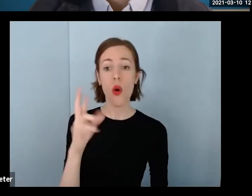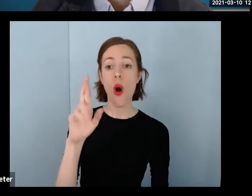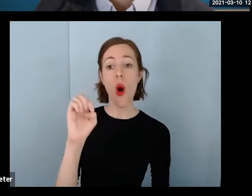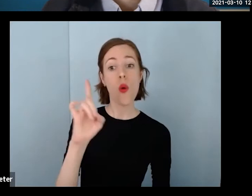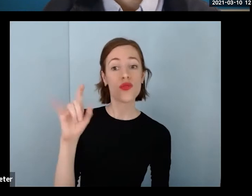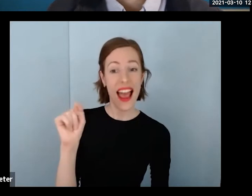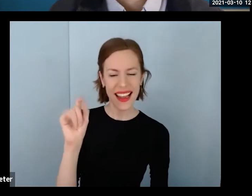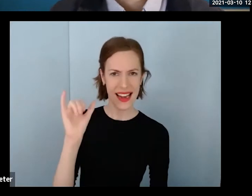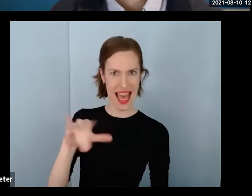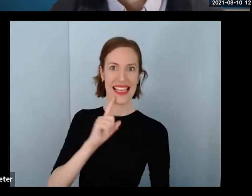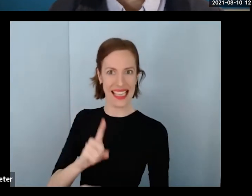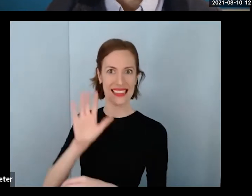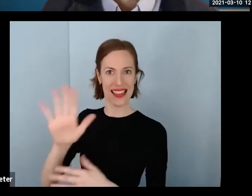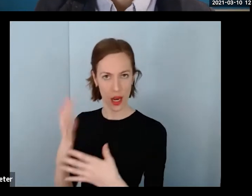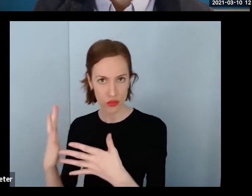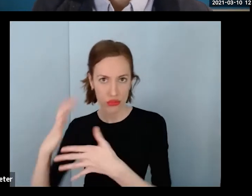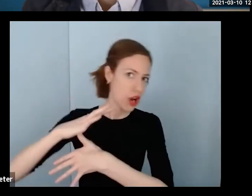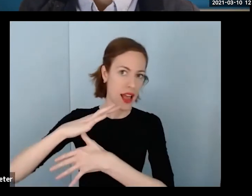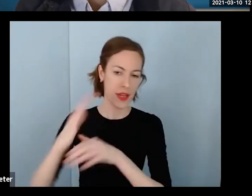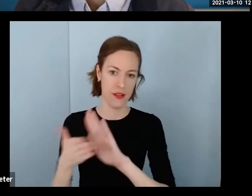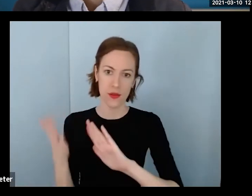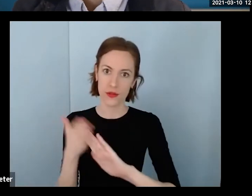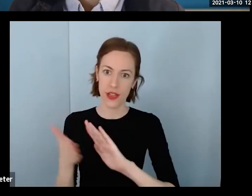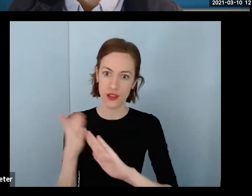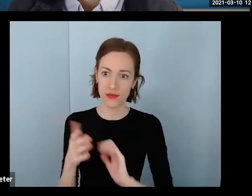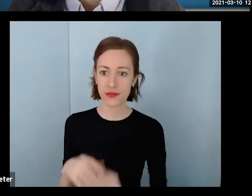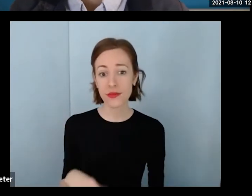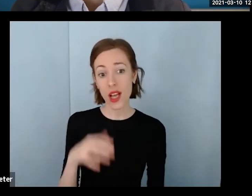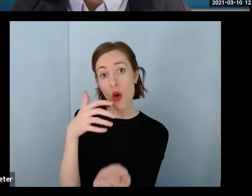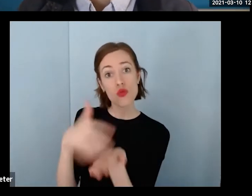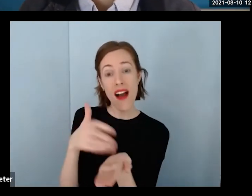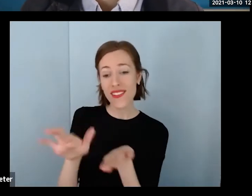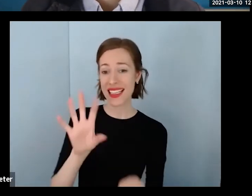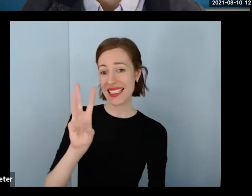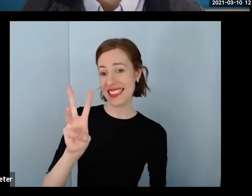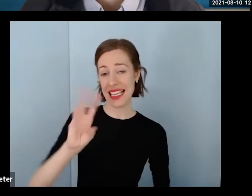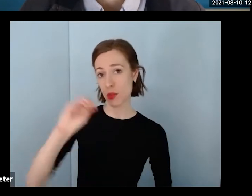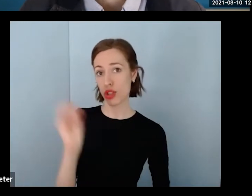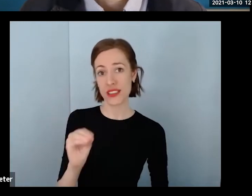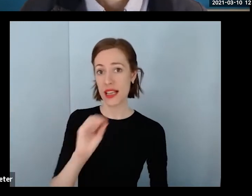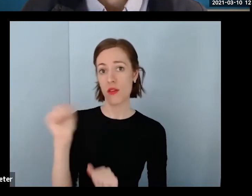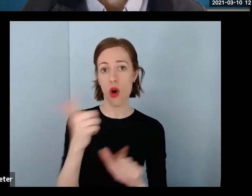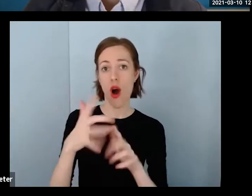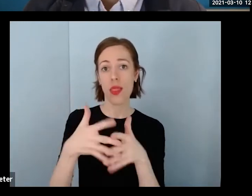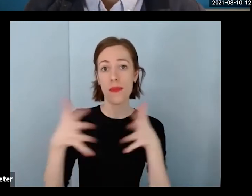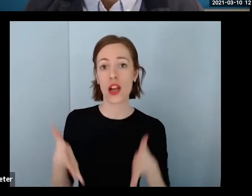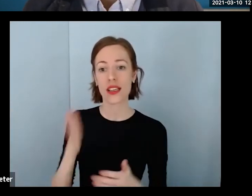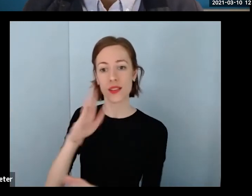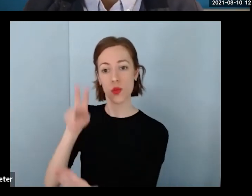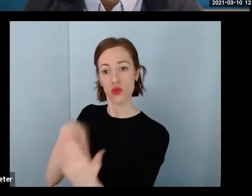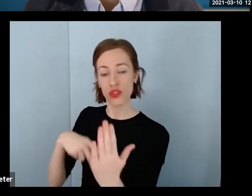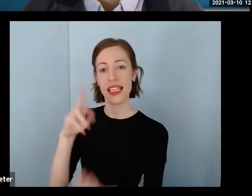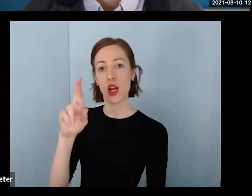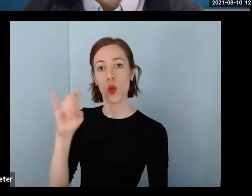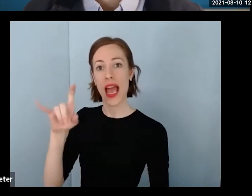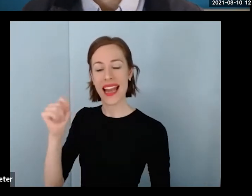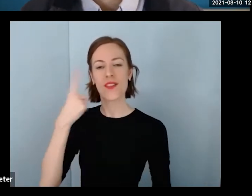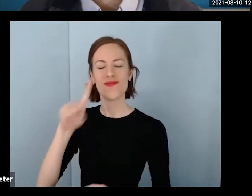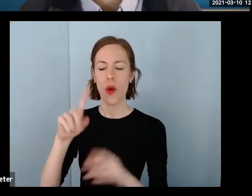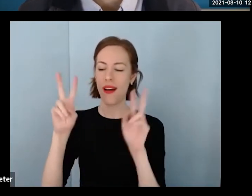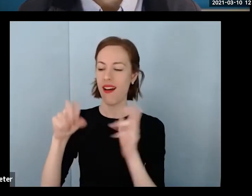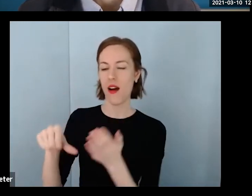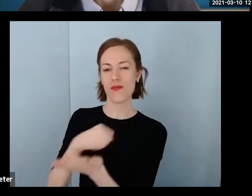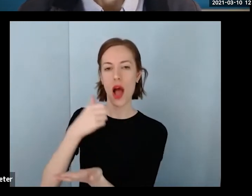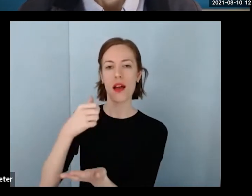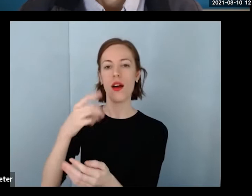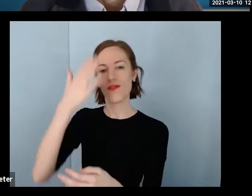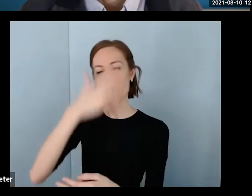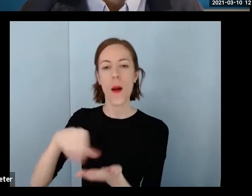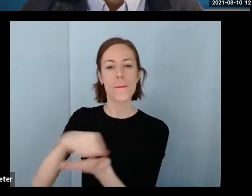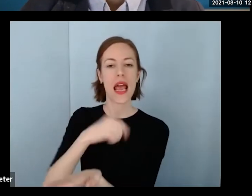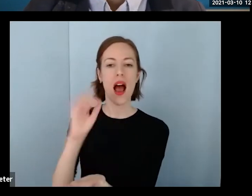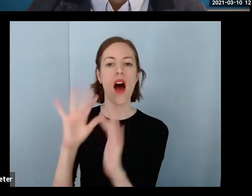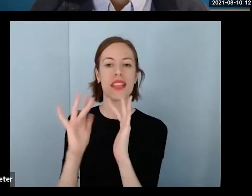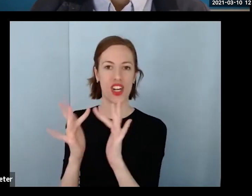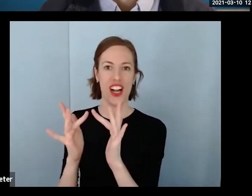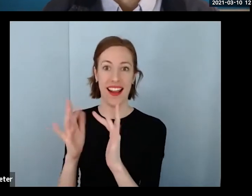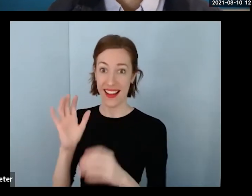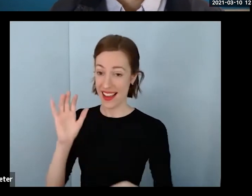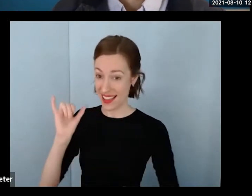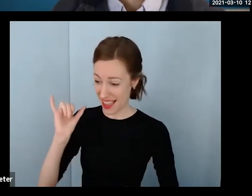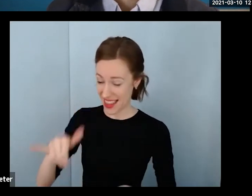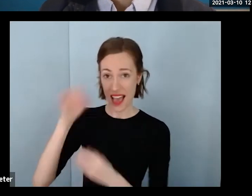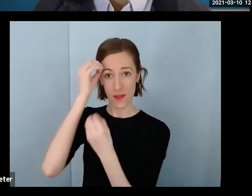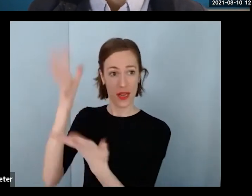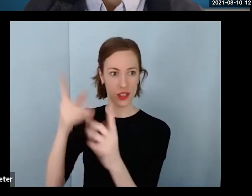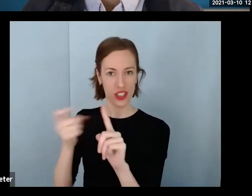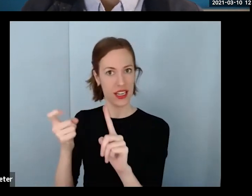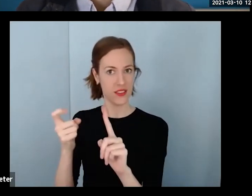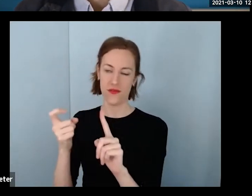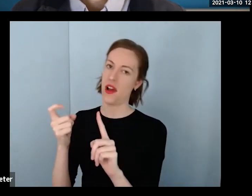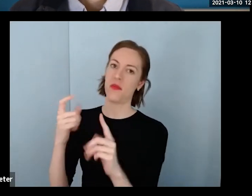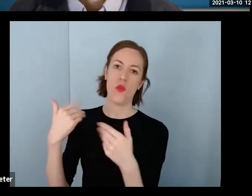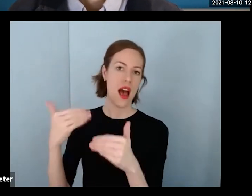During the last representative survey, roughly 6% of Americans, read write it to get quote the front page of the internet collated from the online behavior of hundreds of millions of people managing this information requires more than influencing people